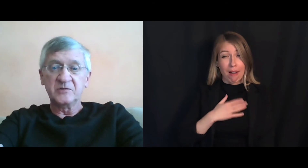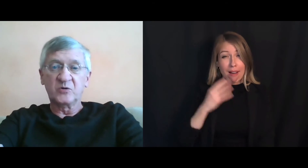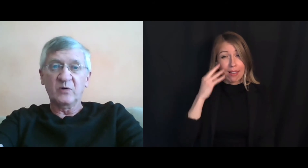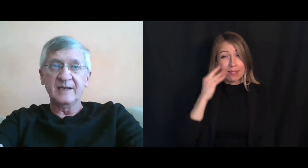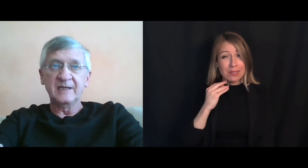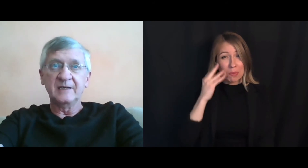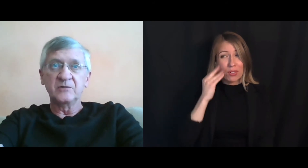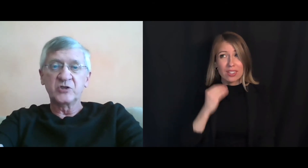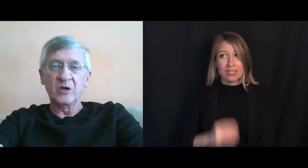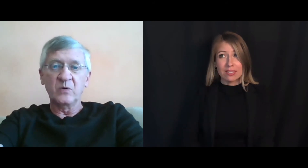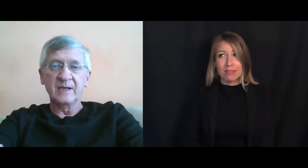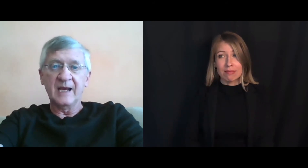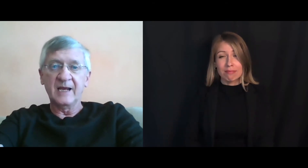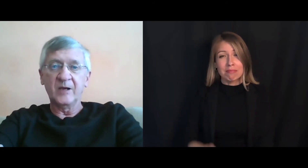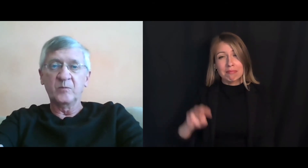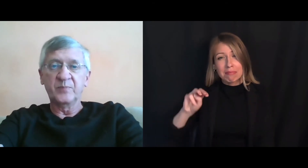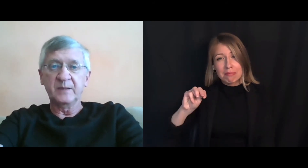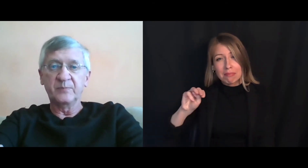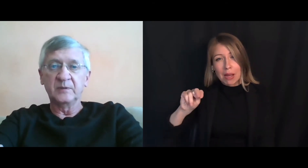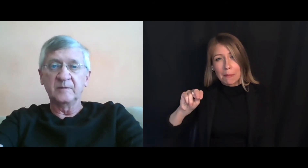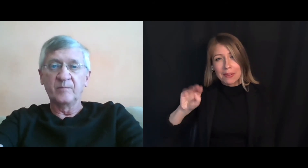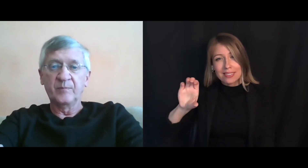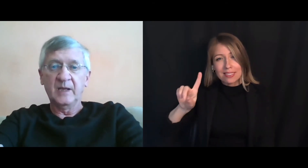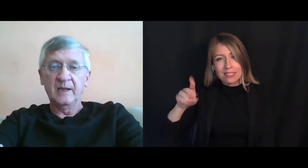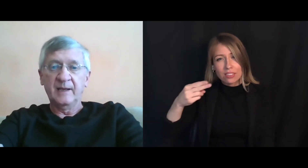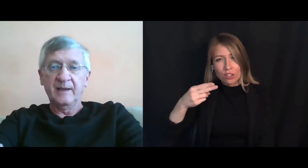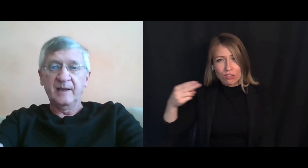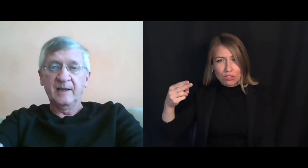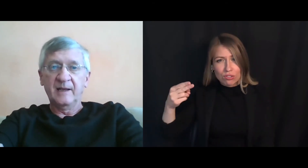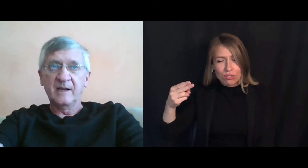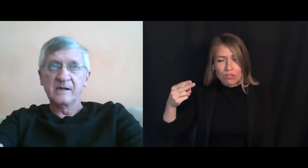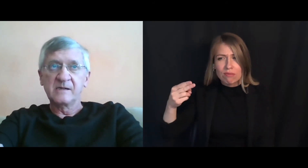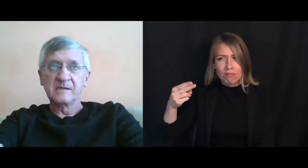is great in showing how deaf, and hard of hearing,